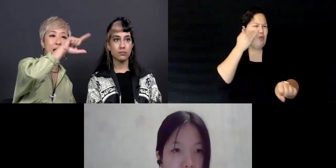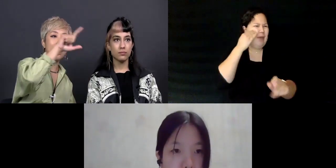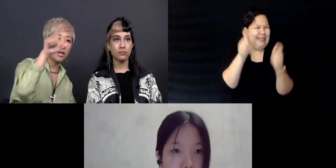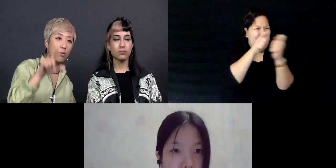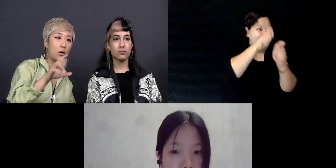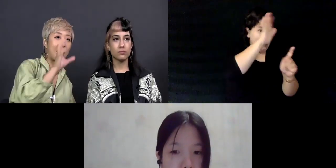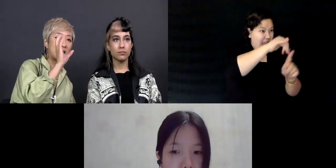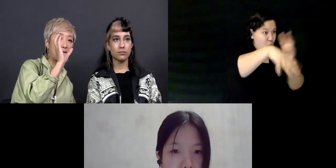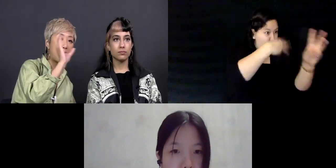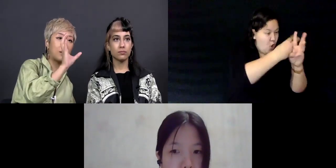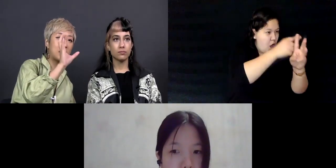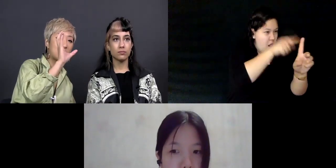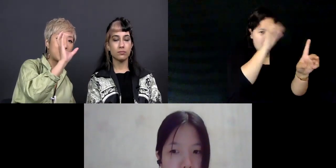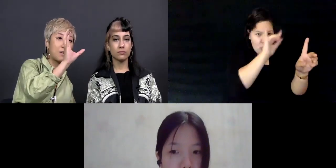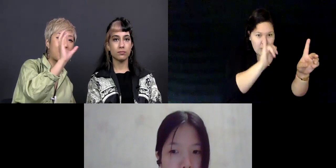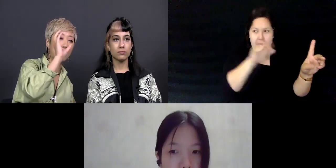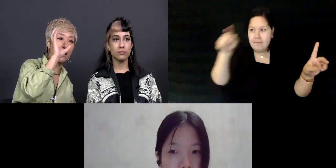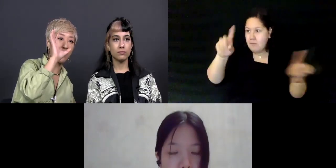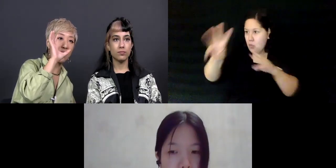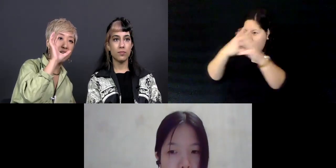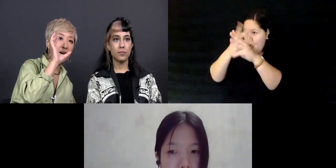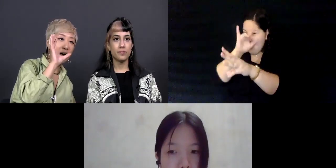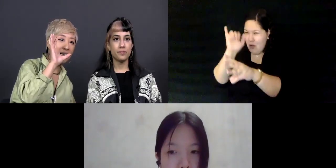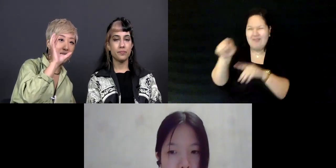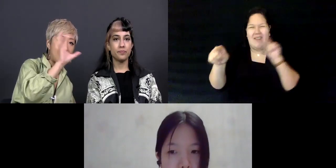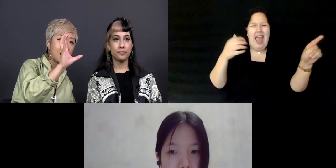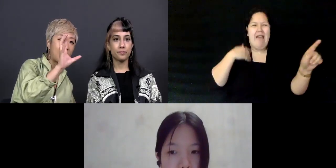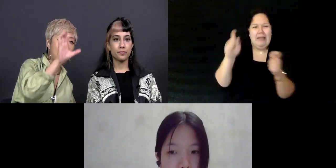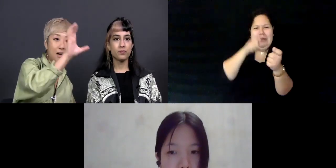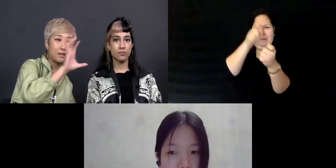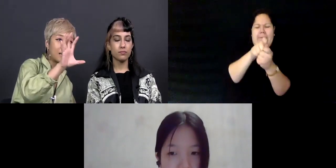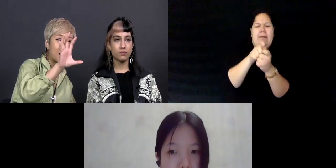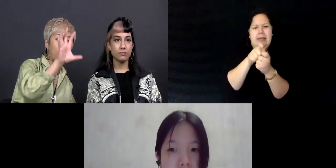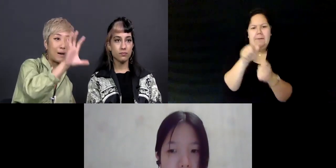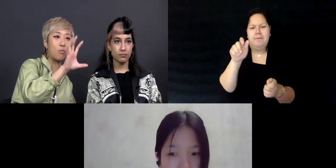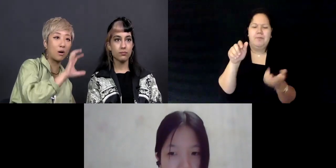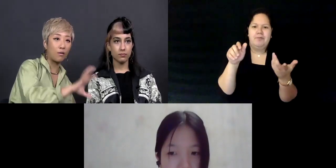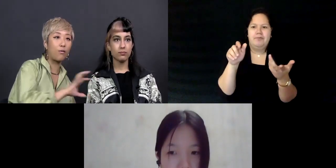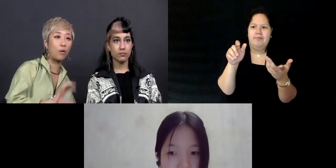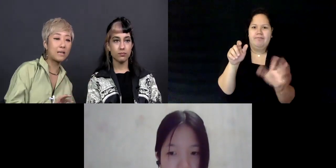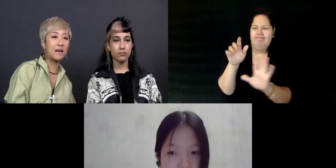each of the worlds has a very specific kind of aesthetic, like framework for it, and